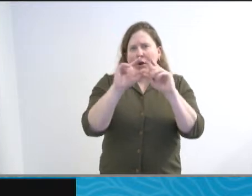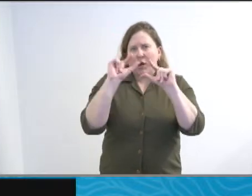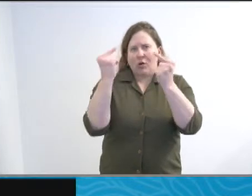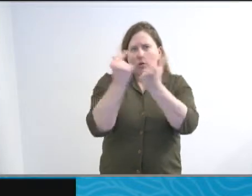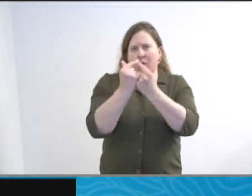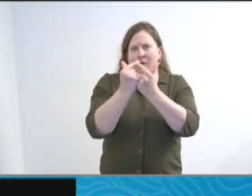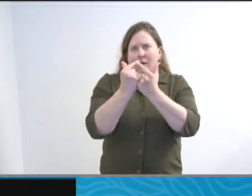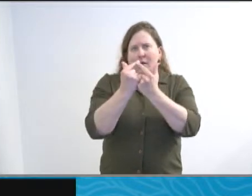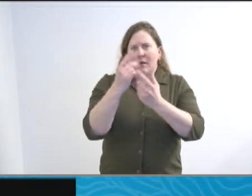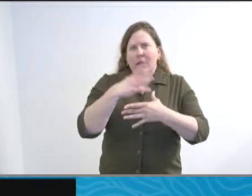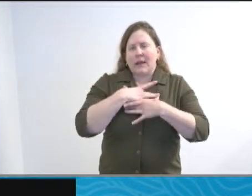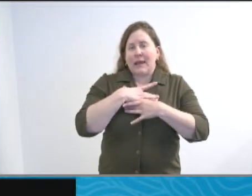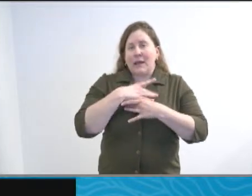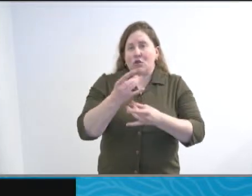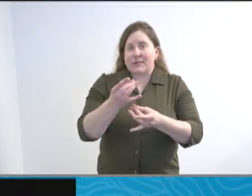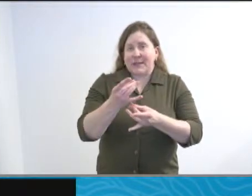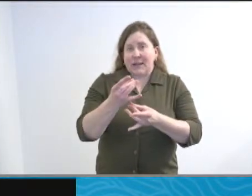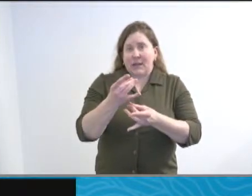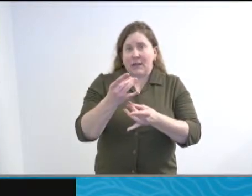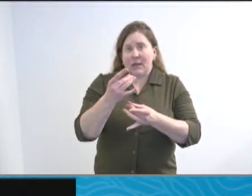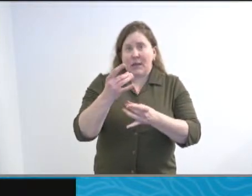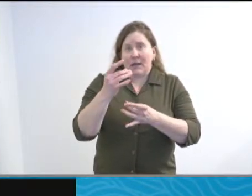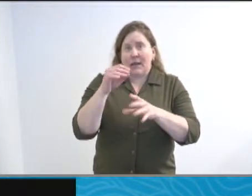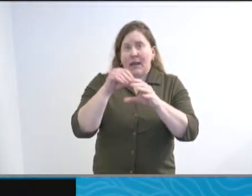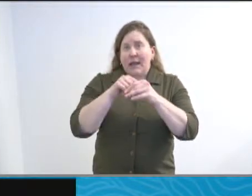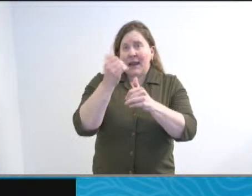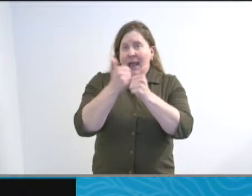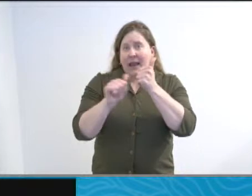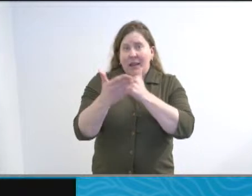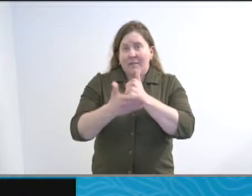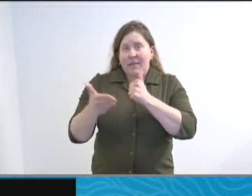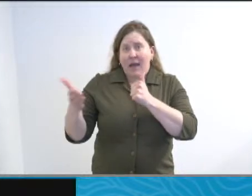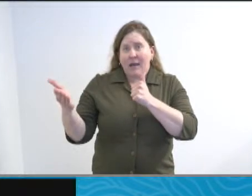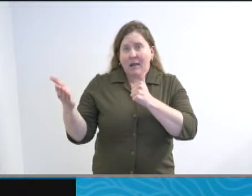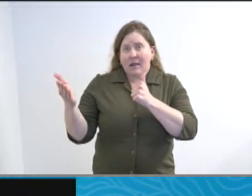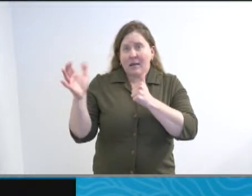in any of that work that was done in the past, we have prior presentations from last year